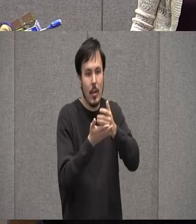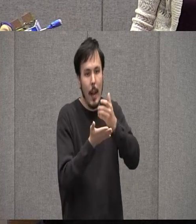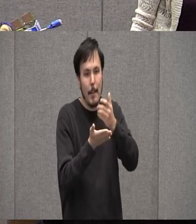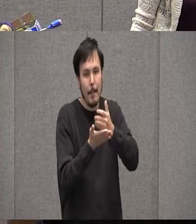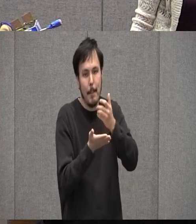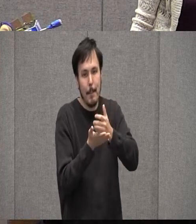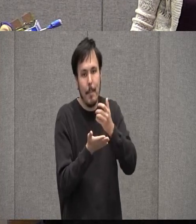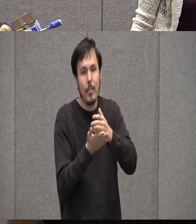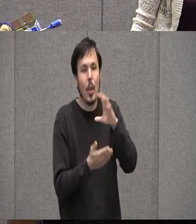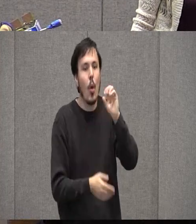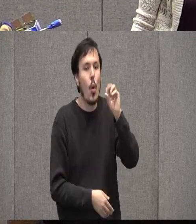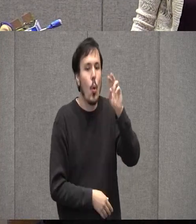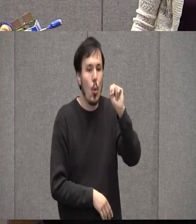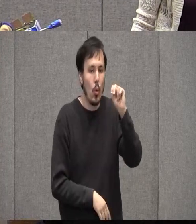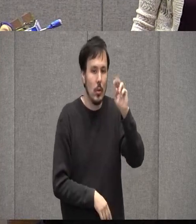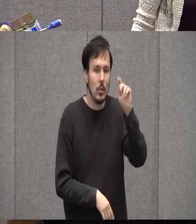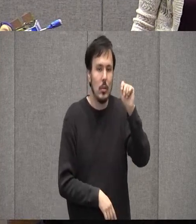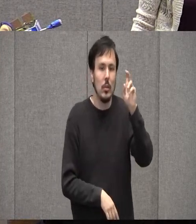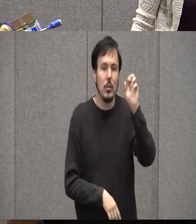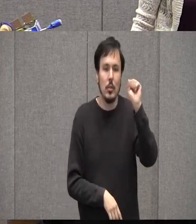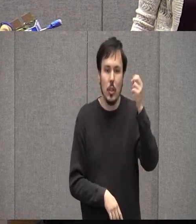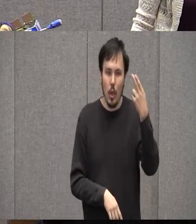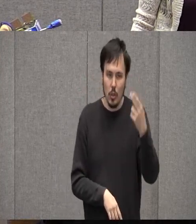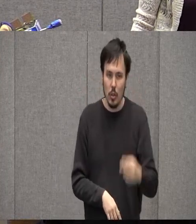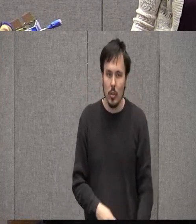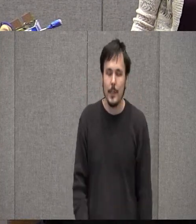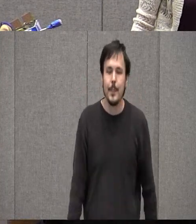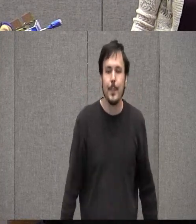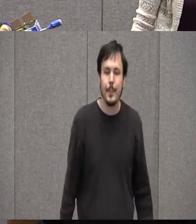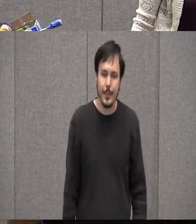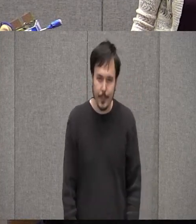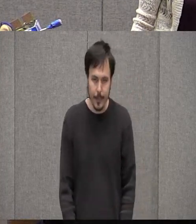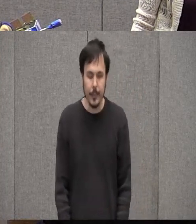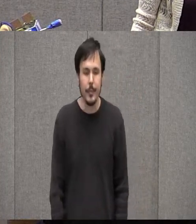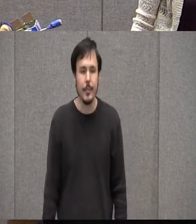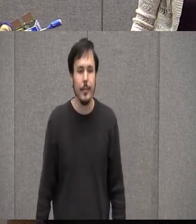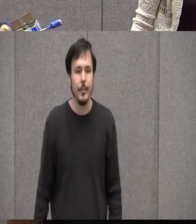of the cornstarch, okay, 1/2 a cup of cornstarch.